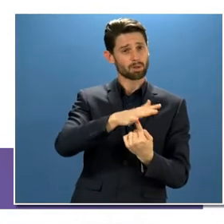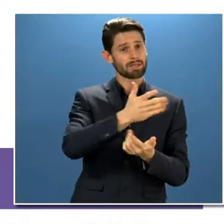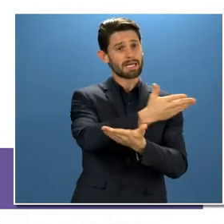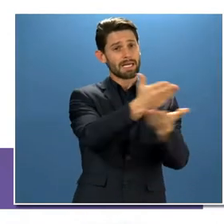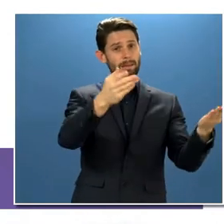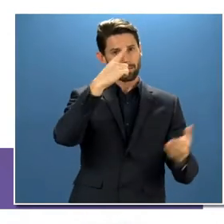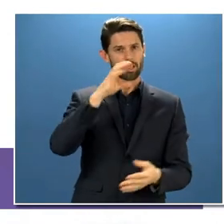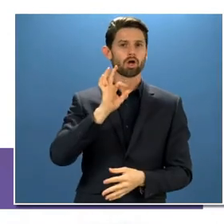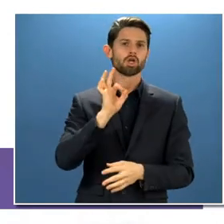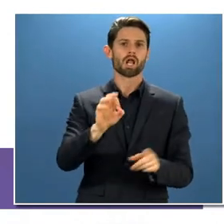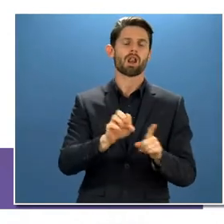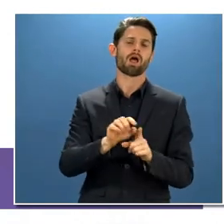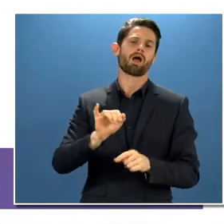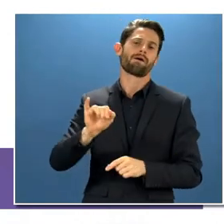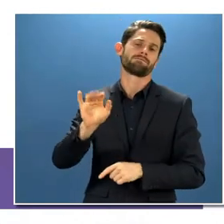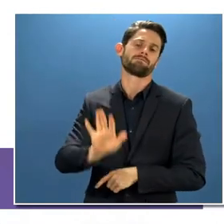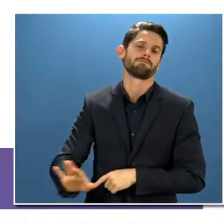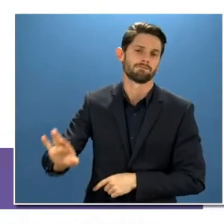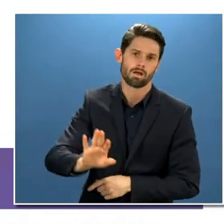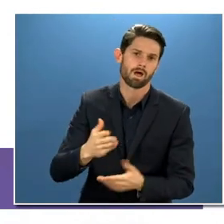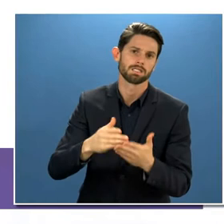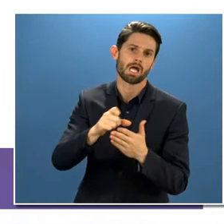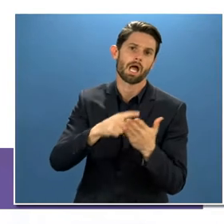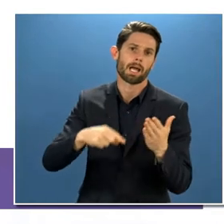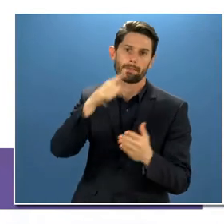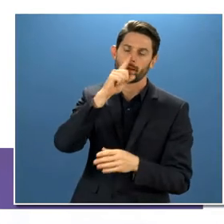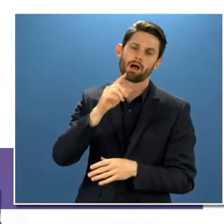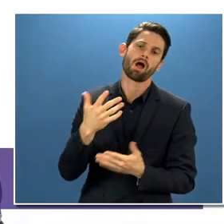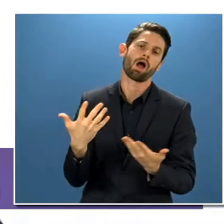But we emphasise the strengths of people with disability and what they can do.